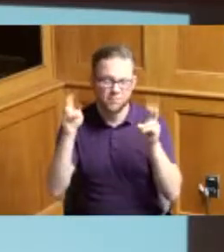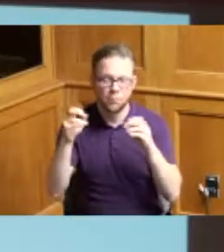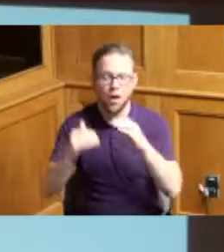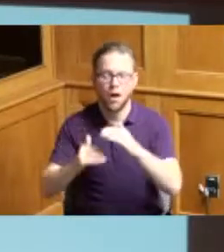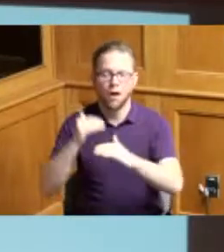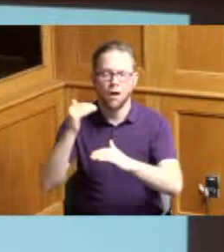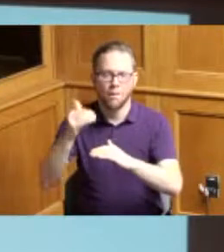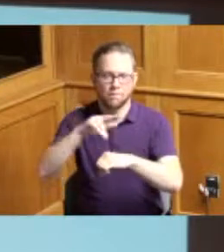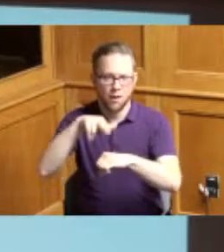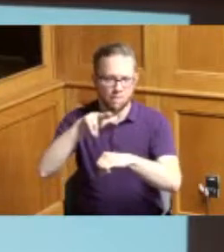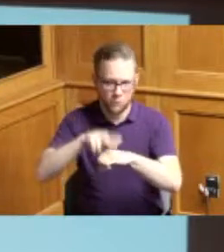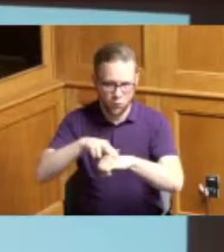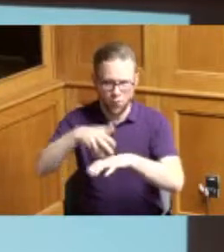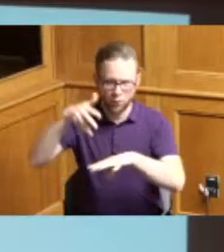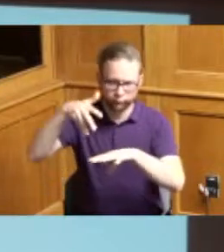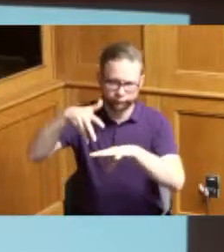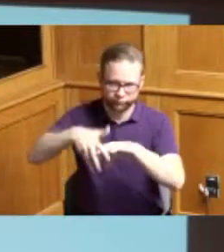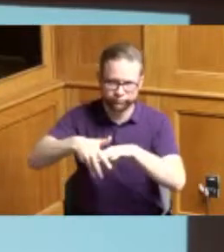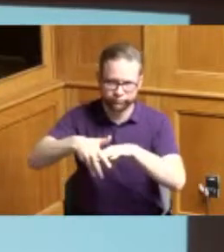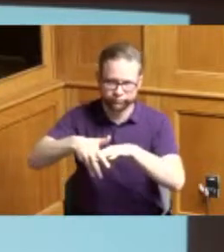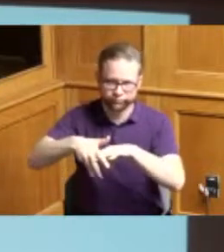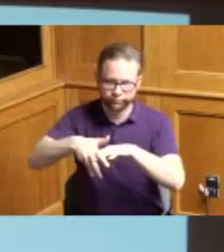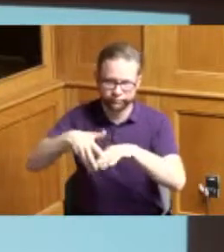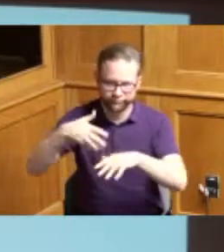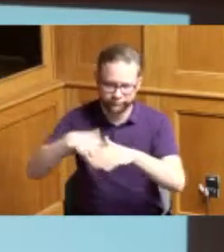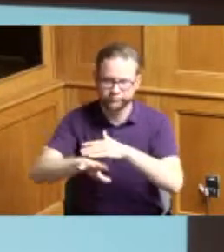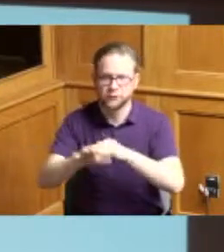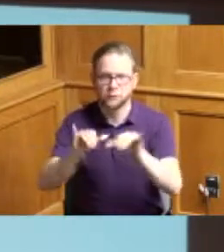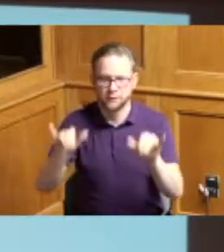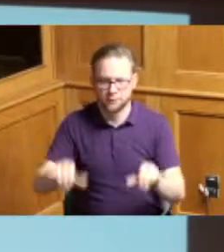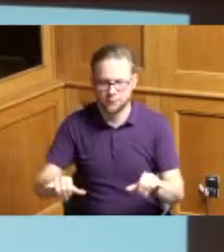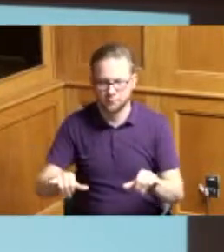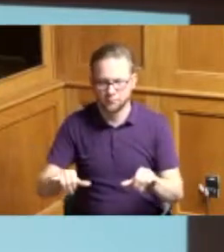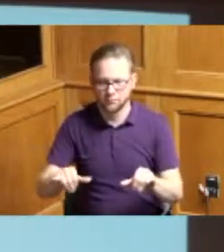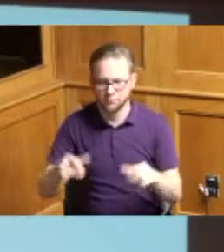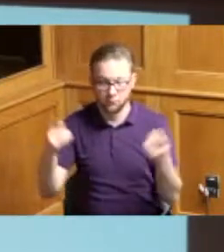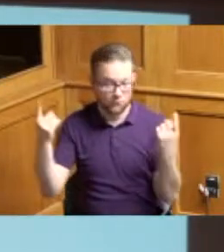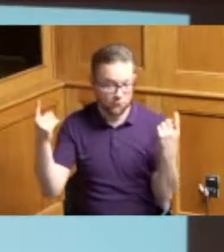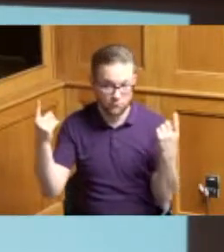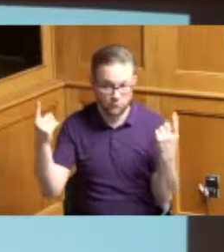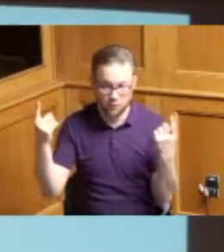and inflow that comes into the systems and what really then happens is while the collection system